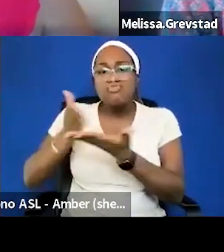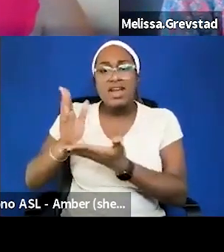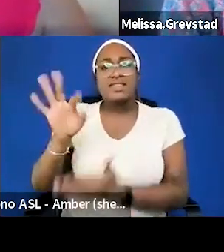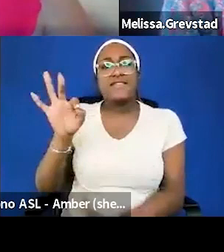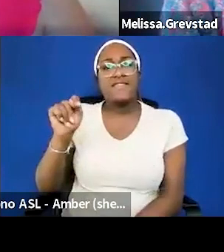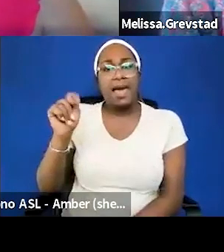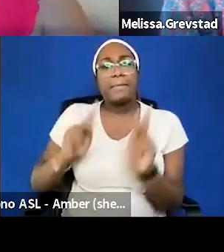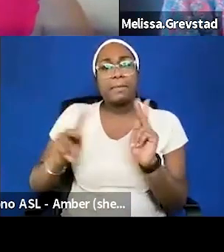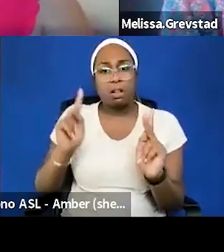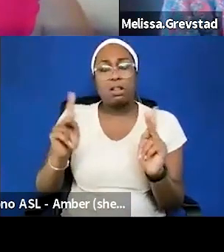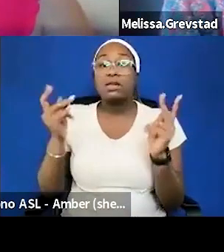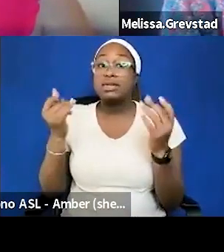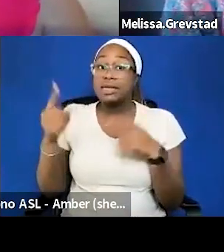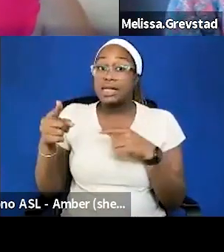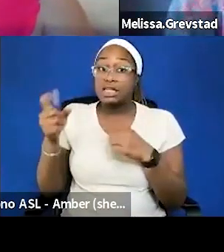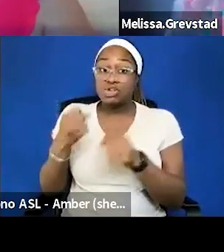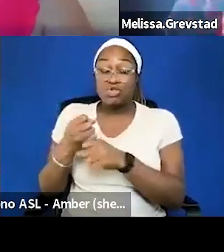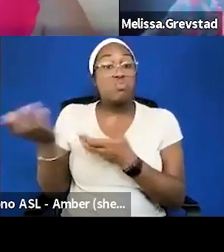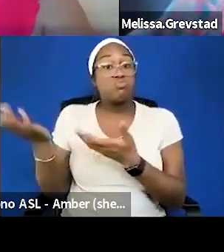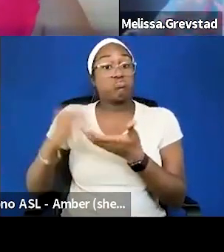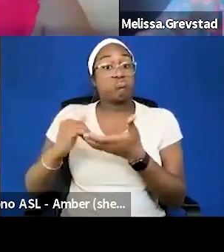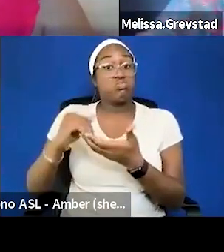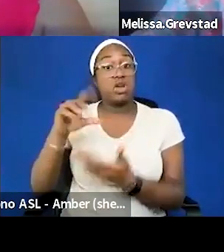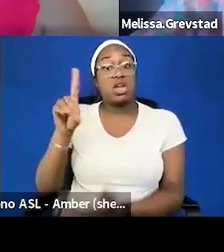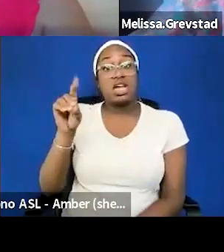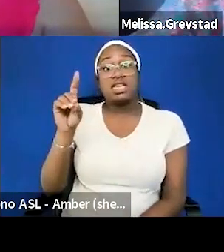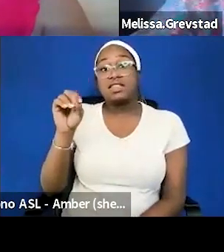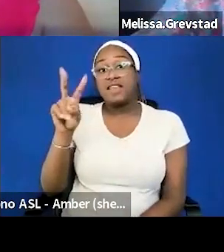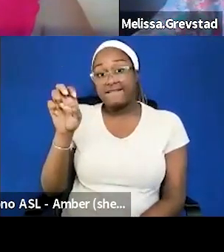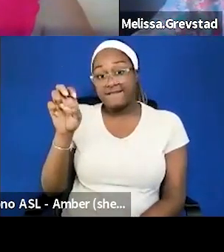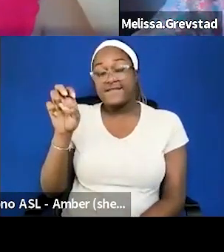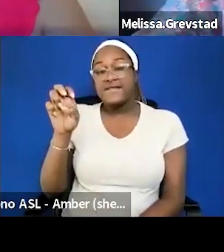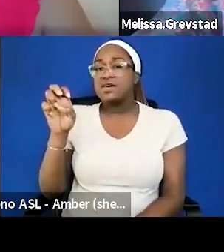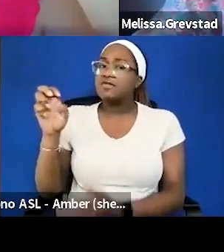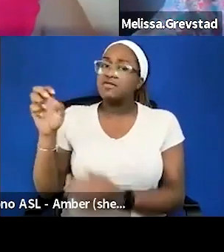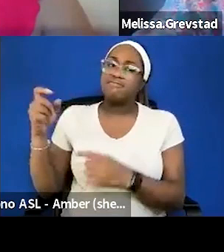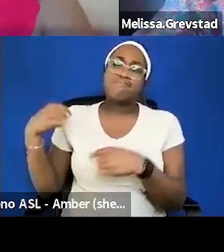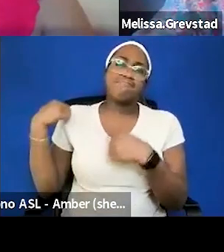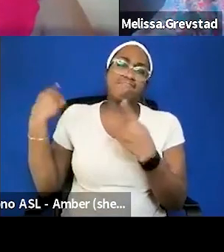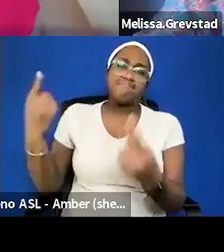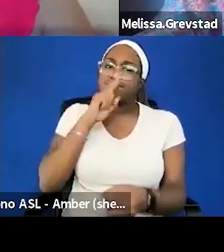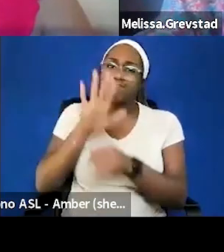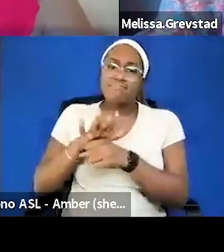And this year we partnered with Dove. Dove has a longstanding commitment to working on appearance